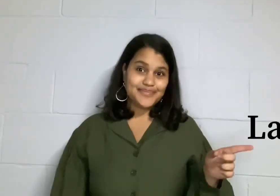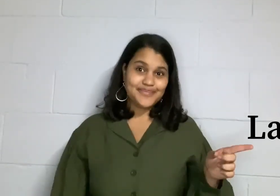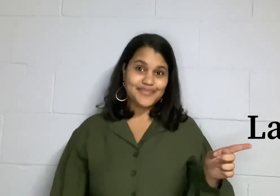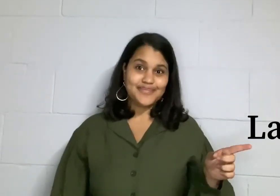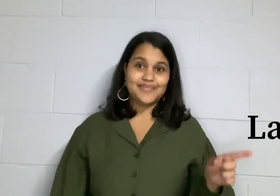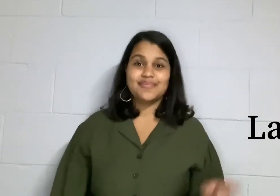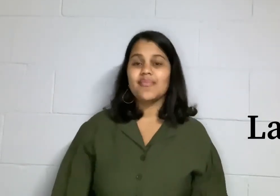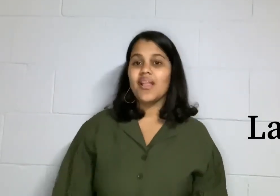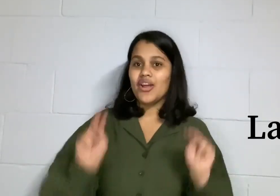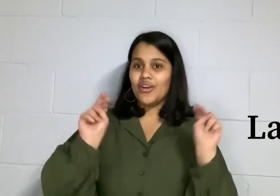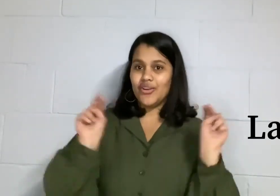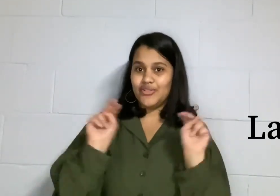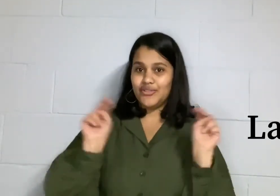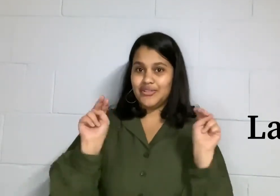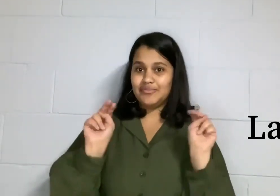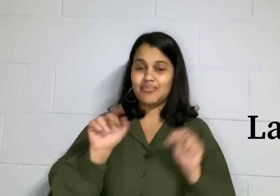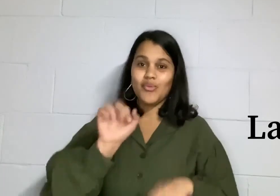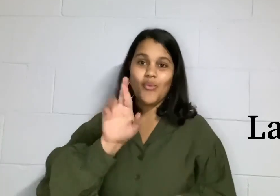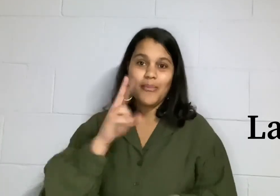Latinx could mean neutral or both.